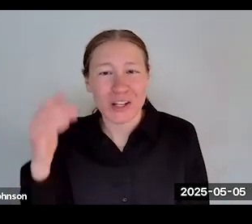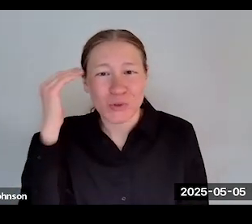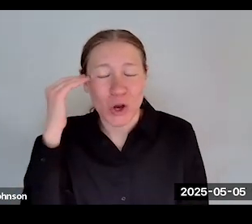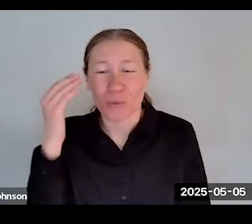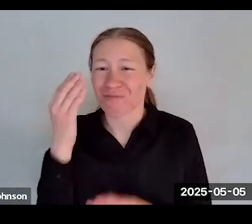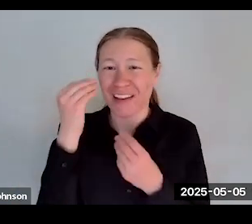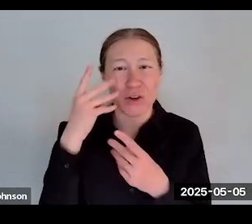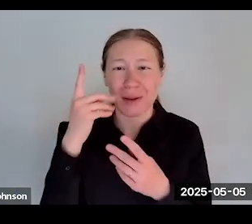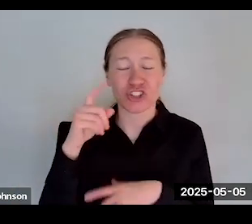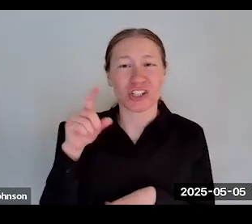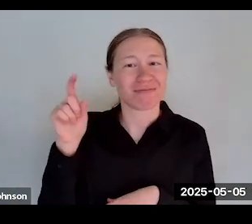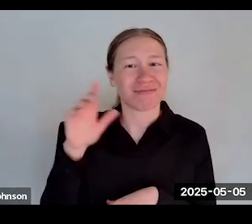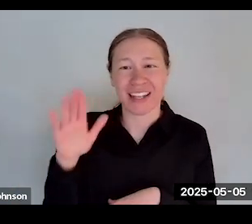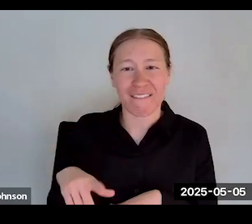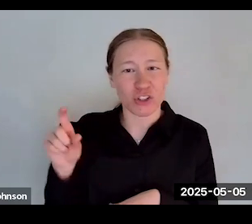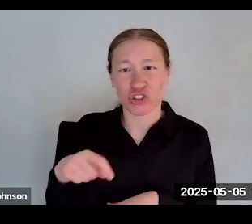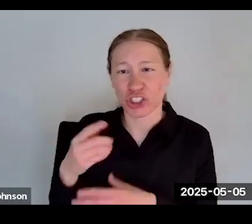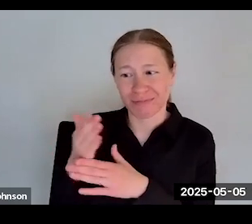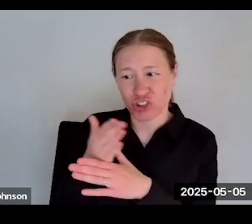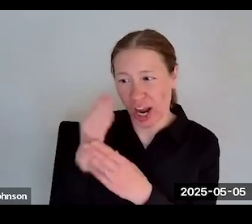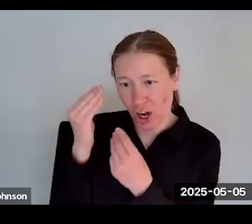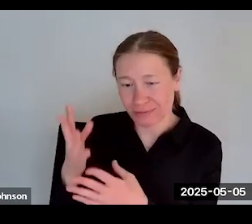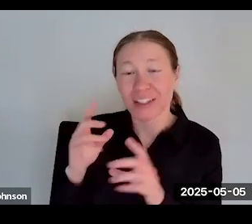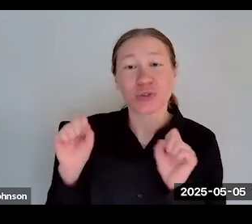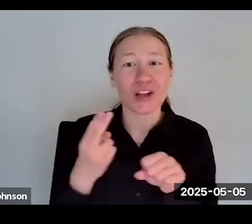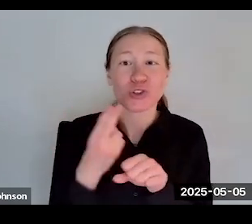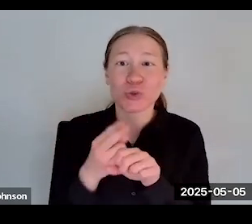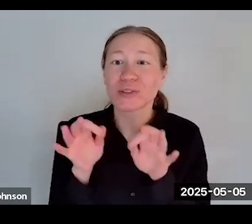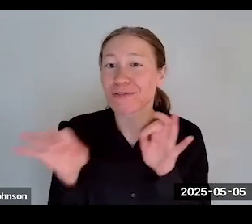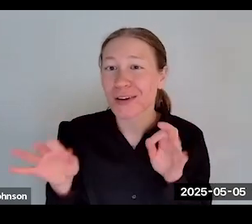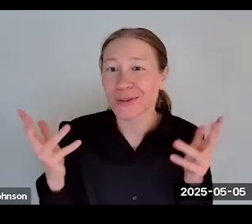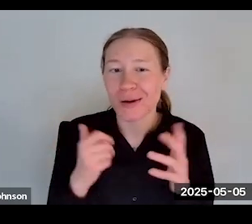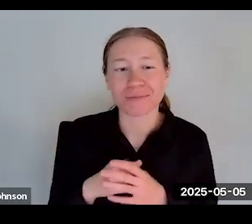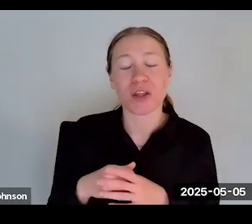but you can use any of the statements listed here. Respect the privacy of your coworkers